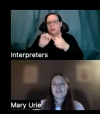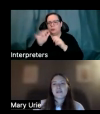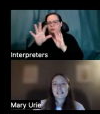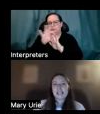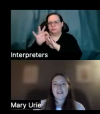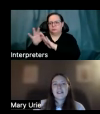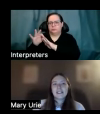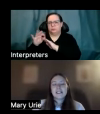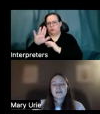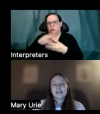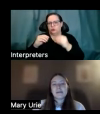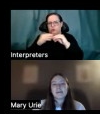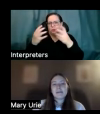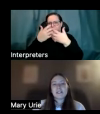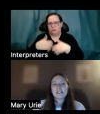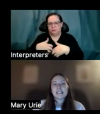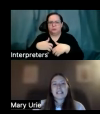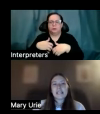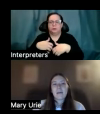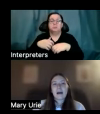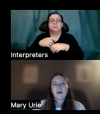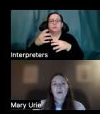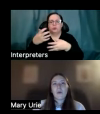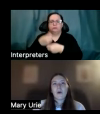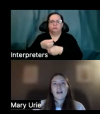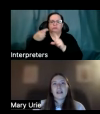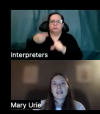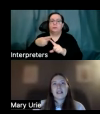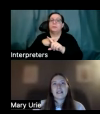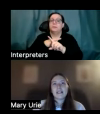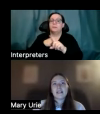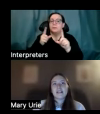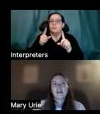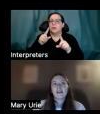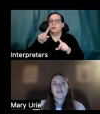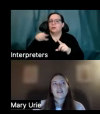your story together. But just thinking about what things do